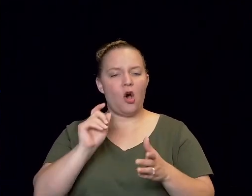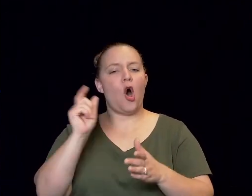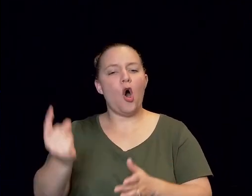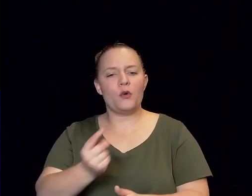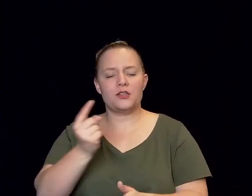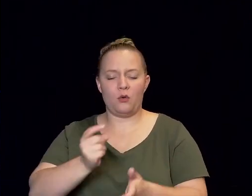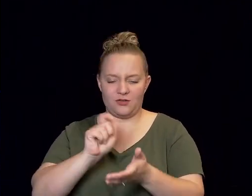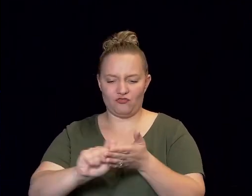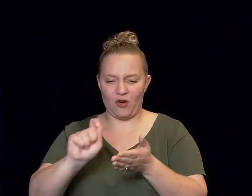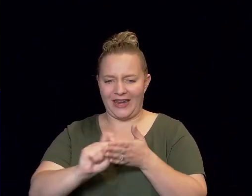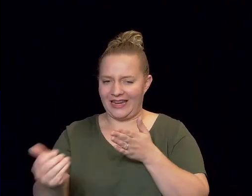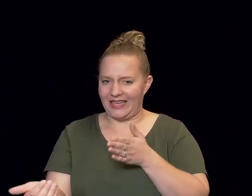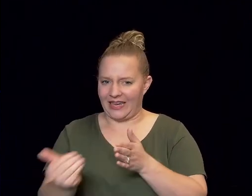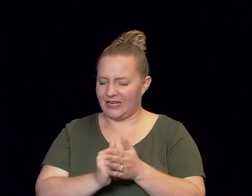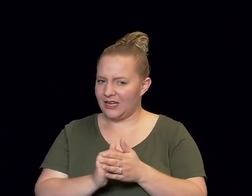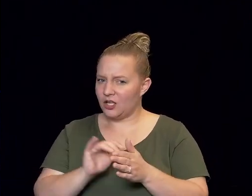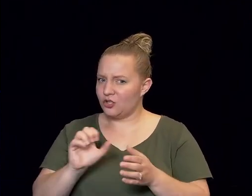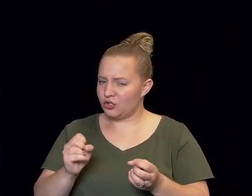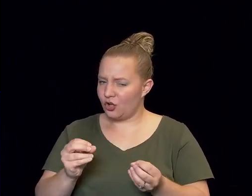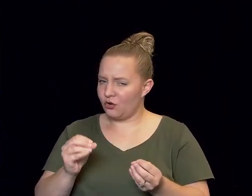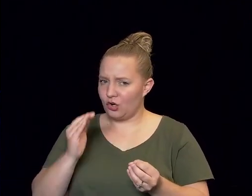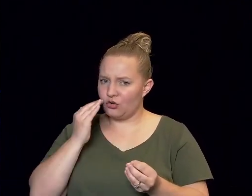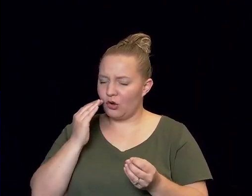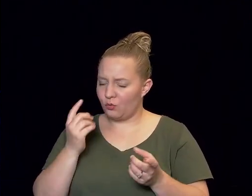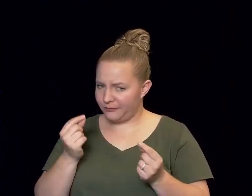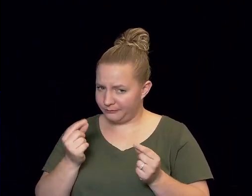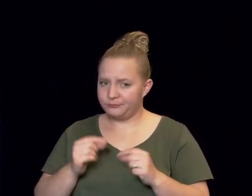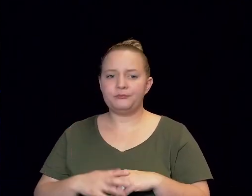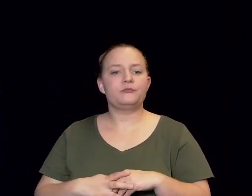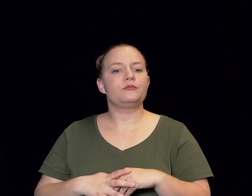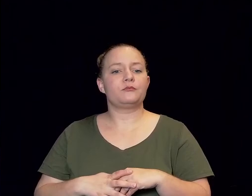plus 3 That way you know what you're working with. Okay, so we're gonna take a -4